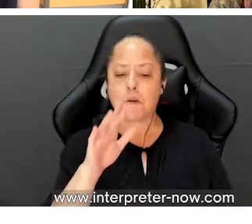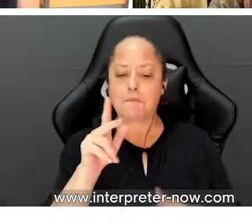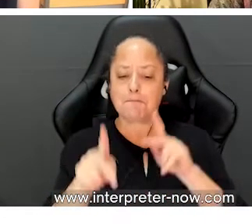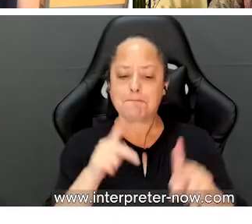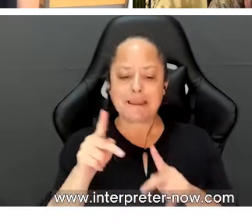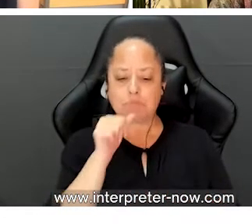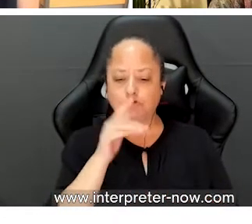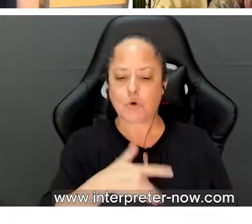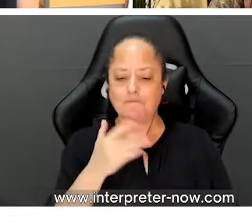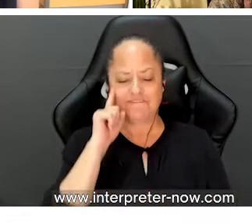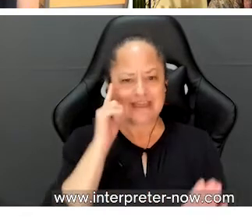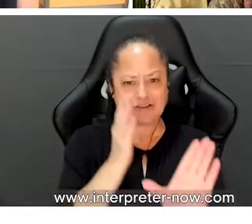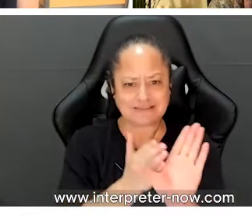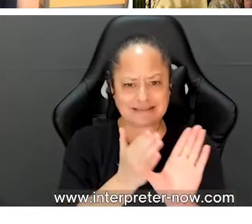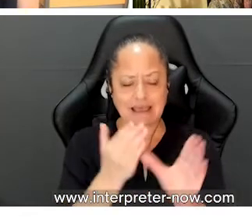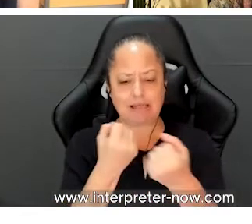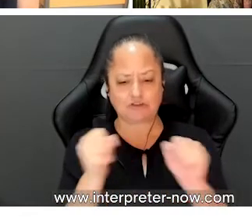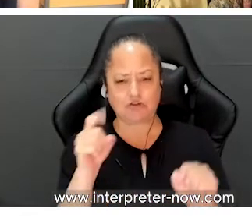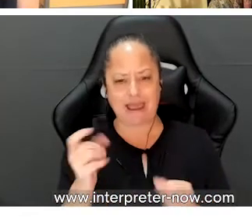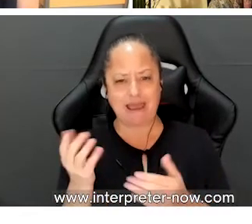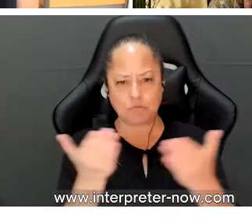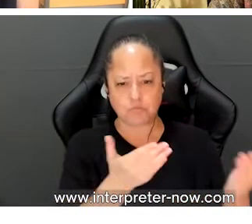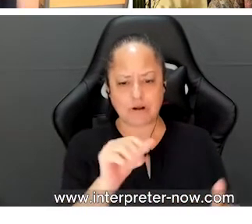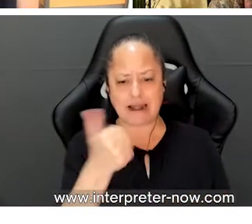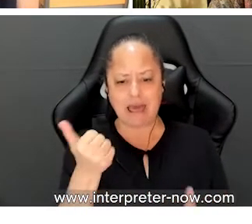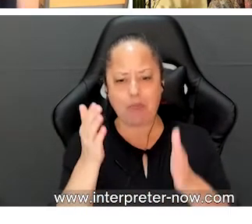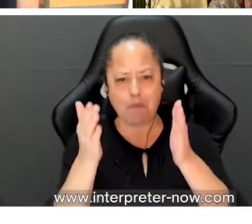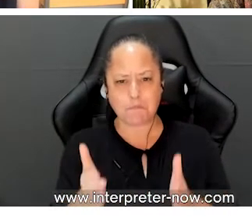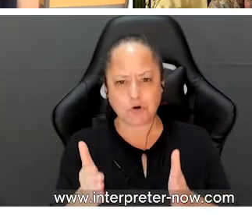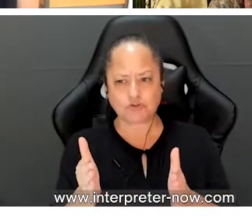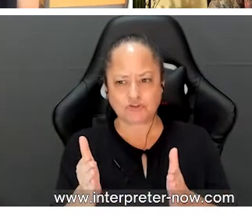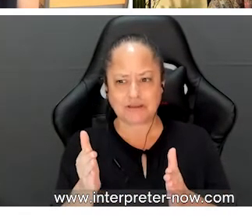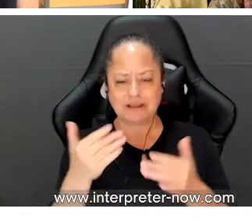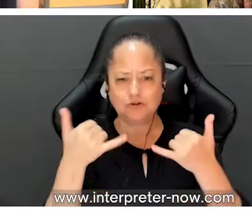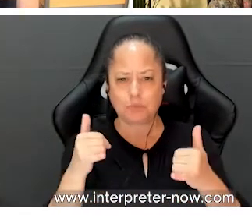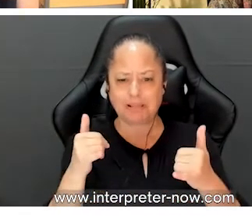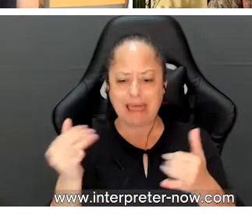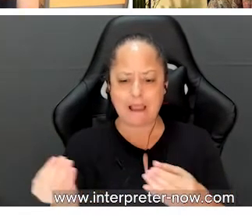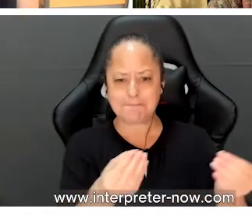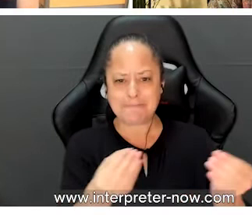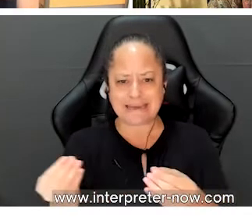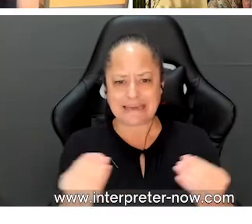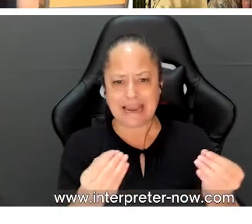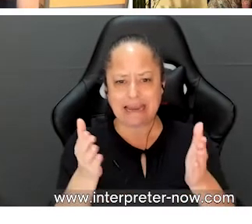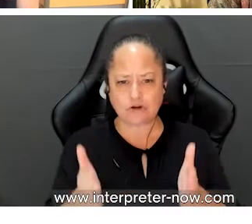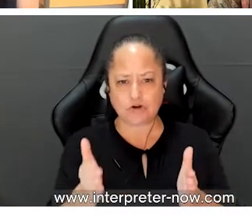safety to talk to you, and you have to bring in someone else to play mediator.